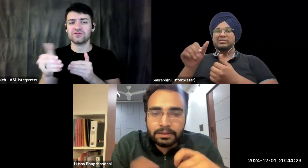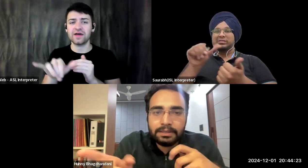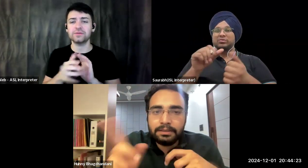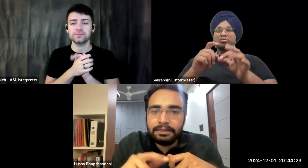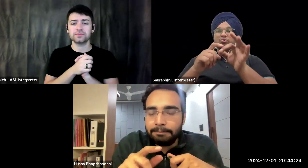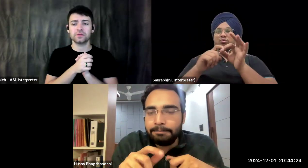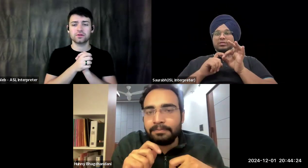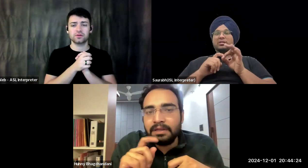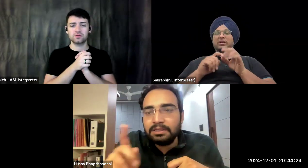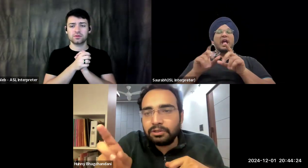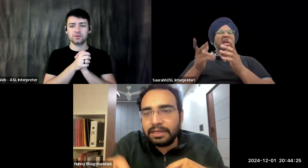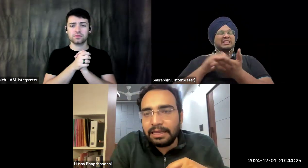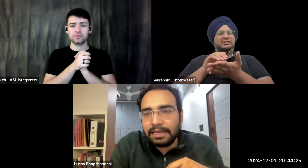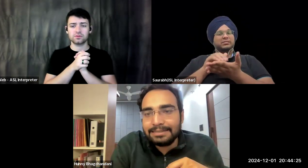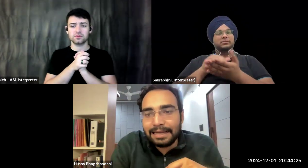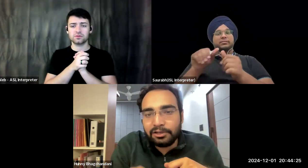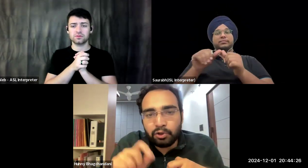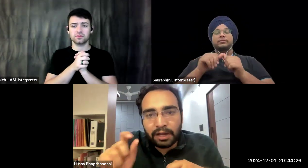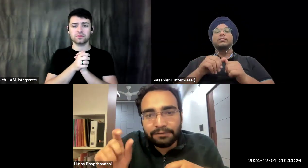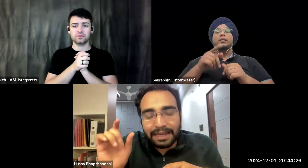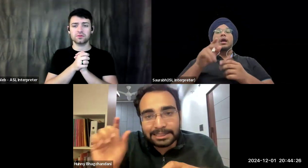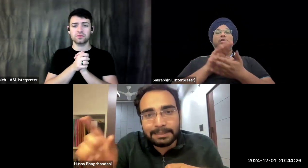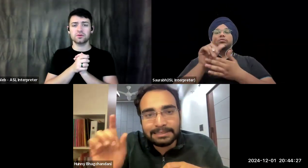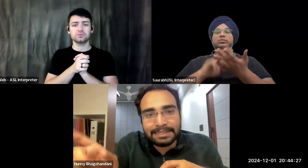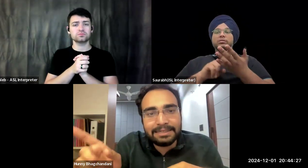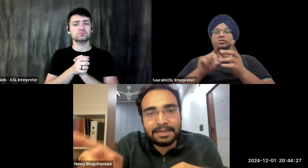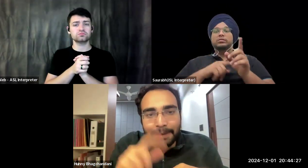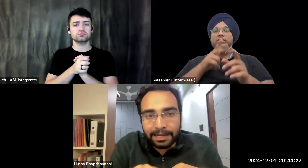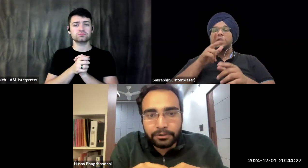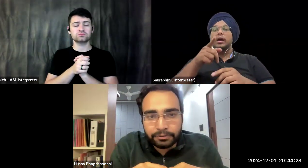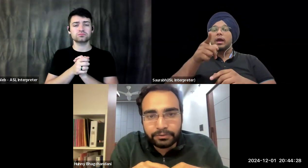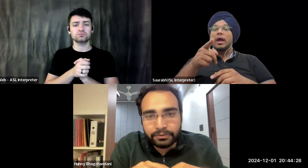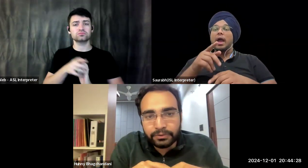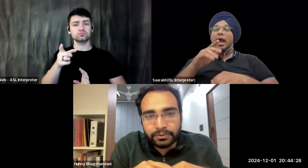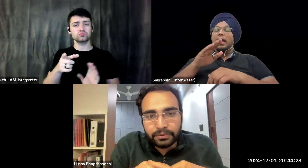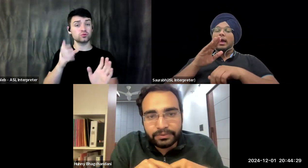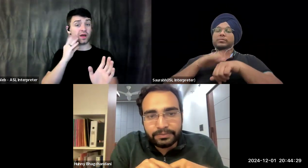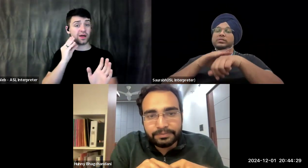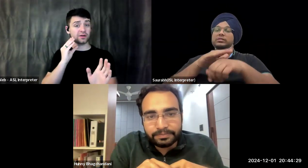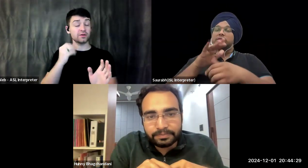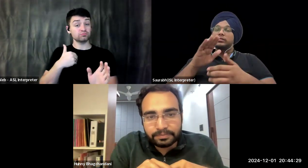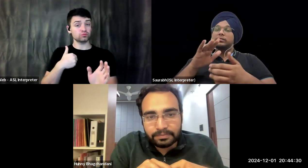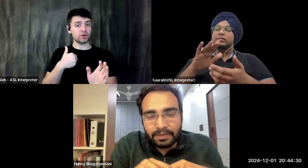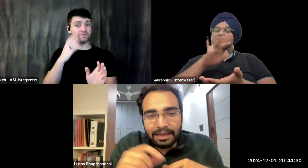[Hunny speaking] Yeah. So he asked like do you have the Experience Center in Bangalore.